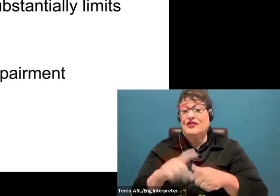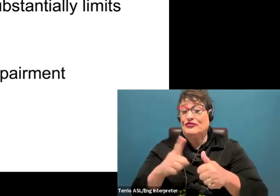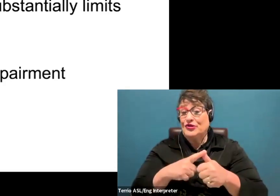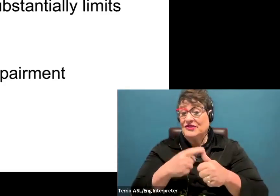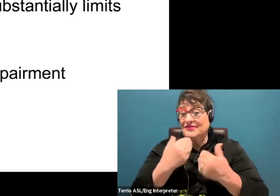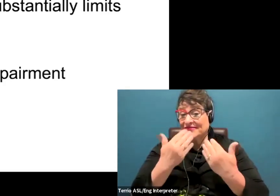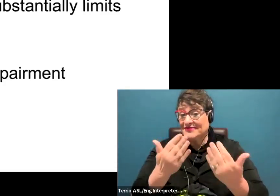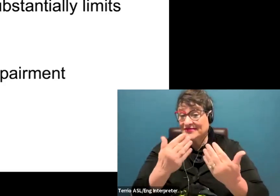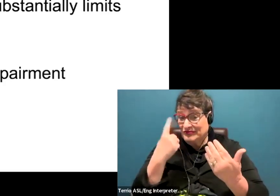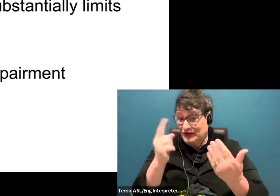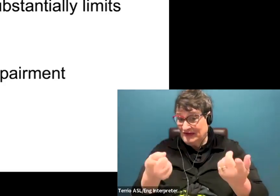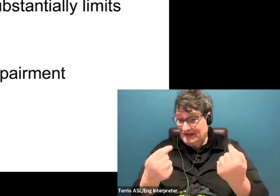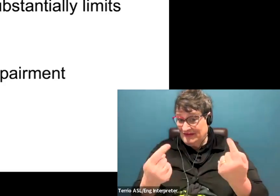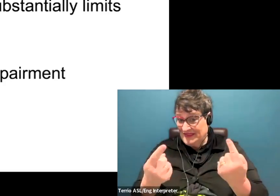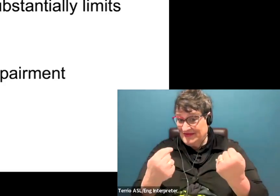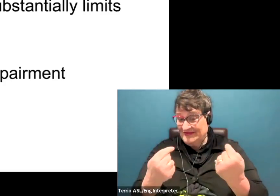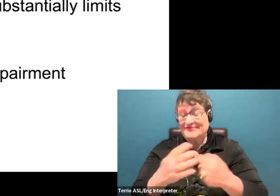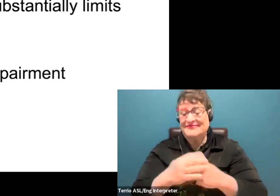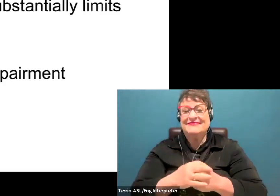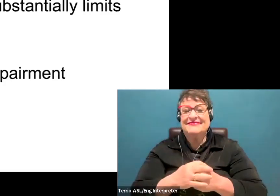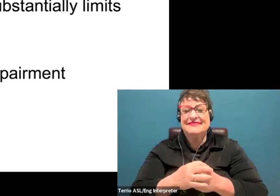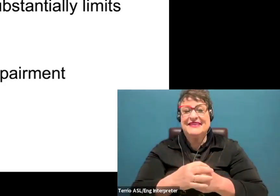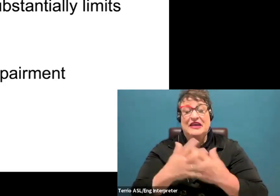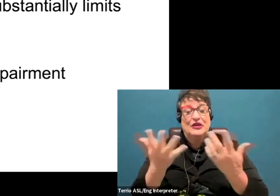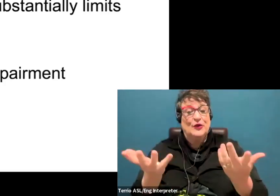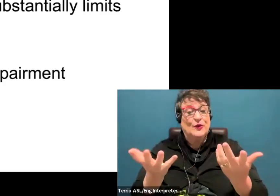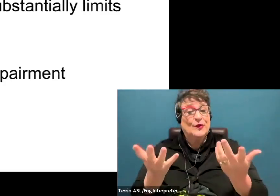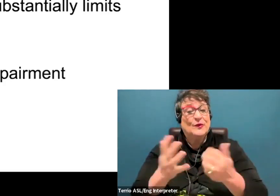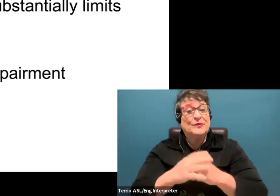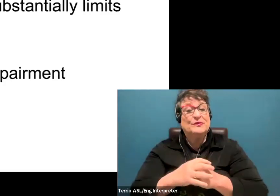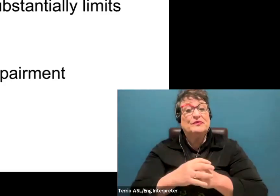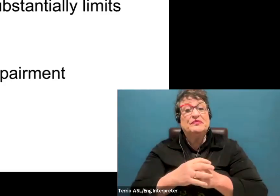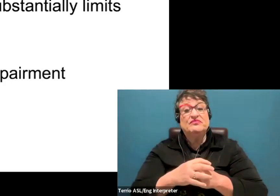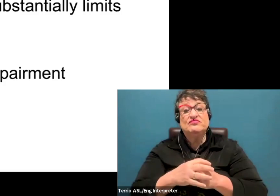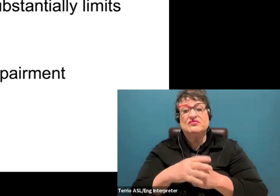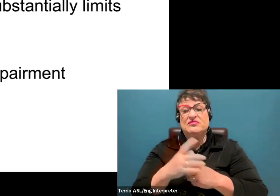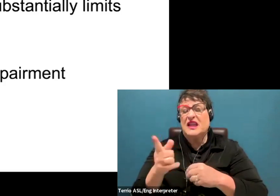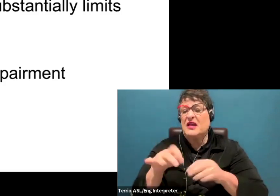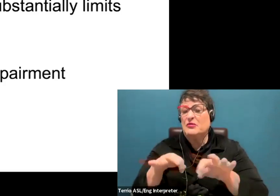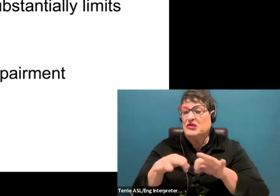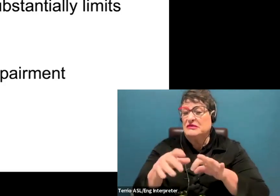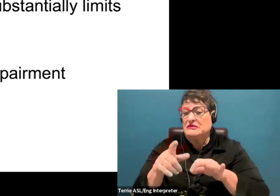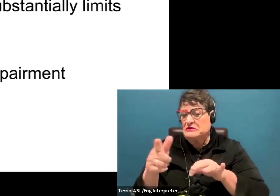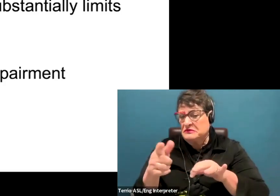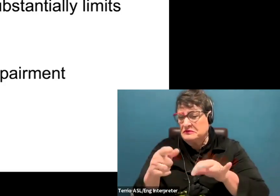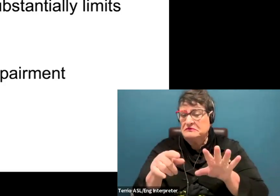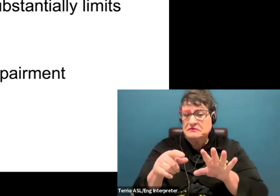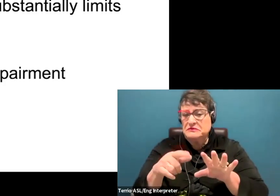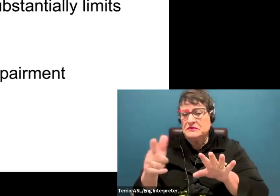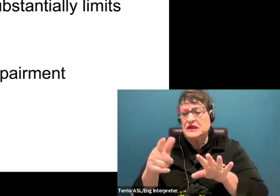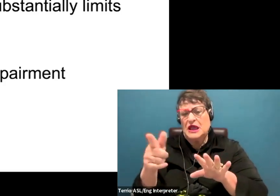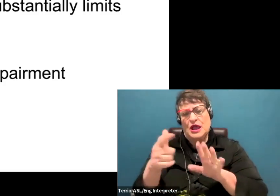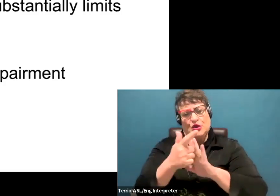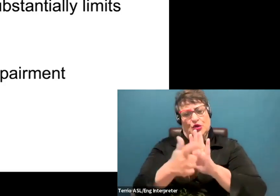So I'm going to turn this over now. I believe that Attorney Lewis is a bit delayed,